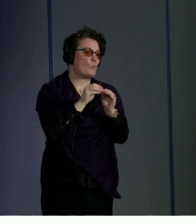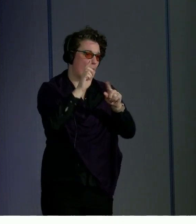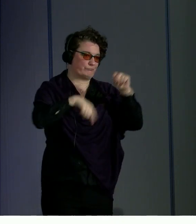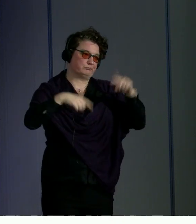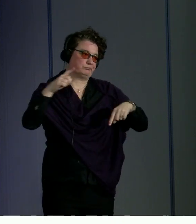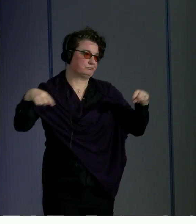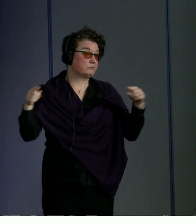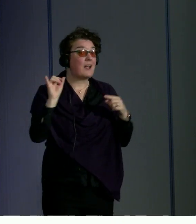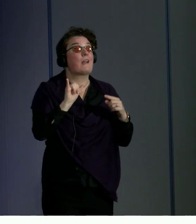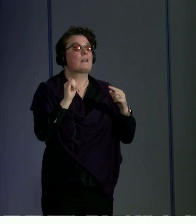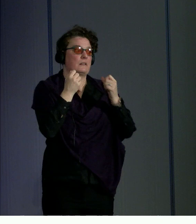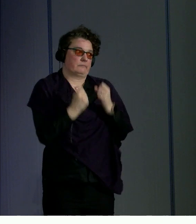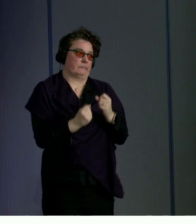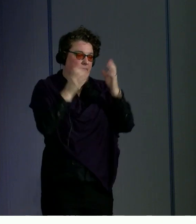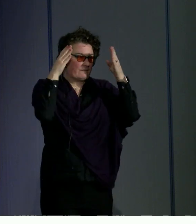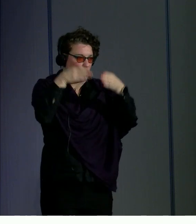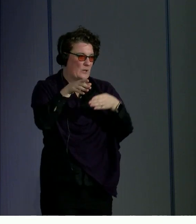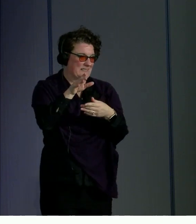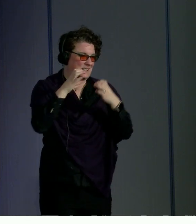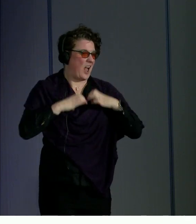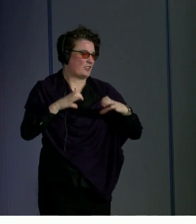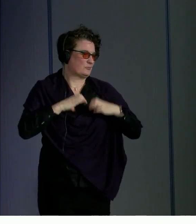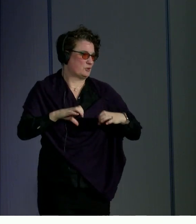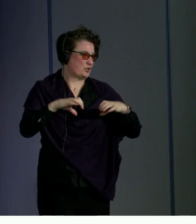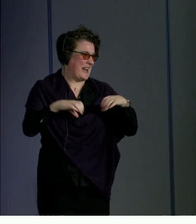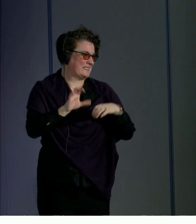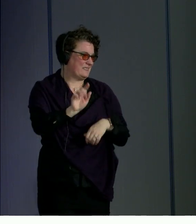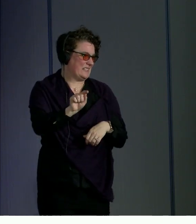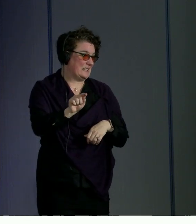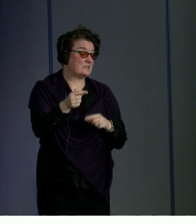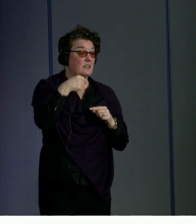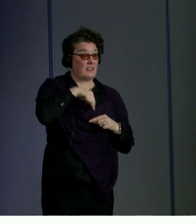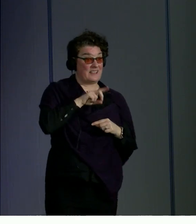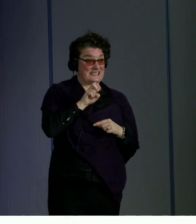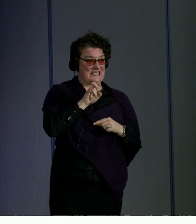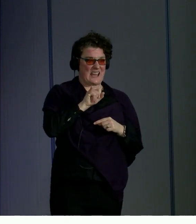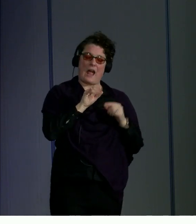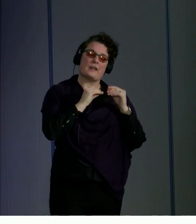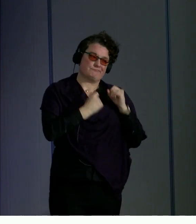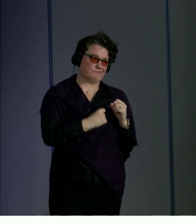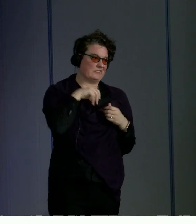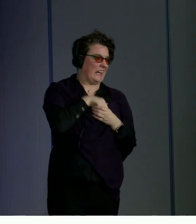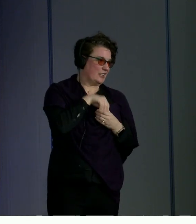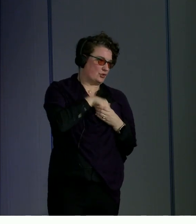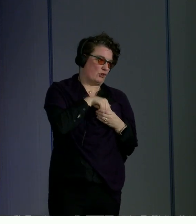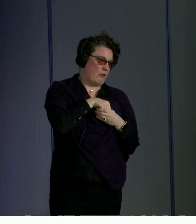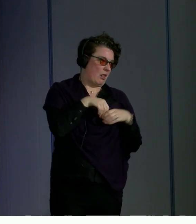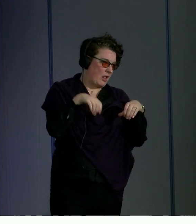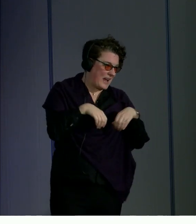customer-focused activities. Whereas DEI focuses on in term activities and systems and recruitment.